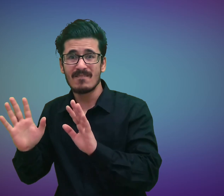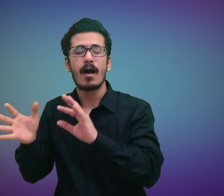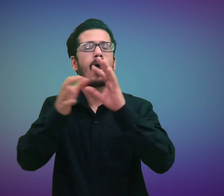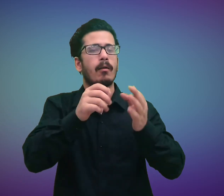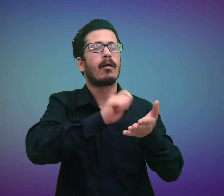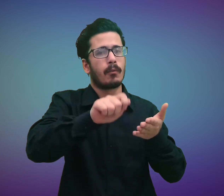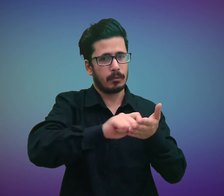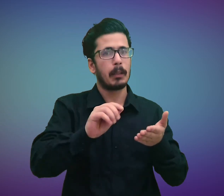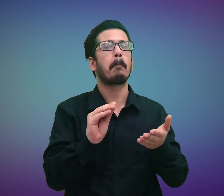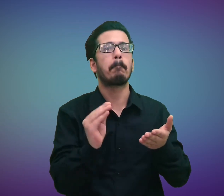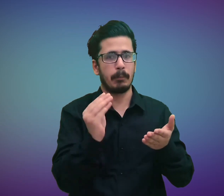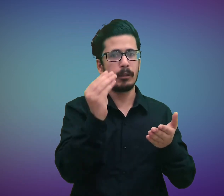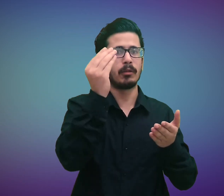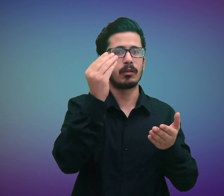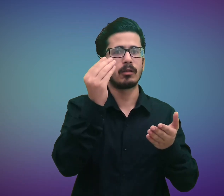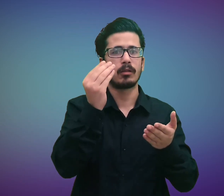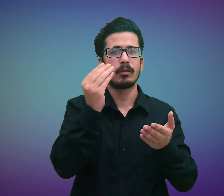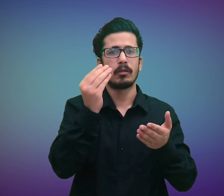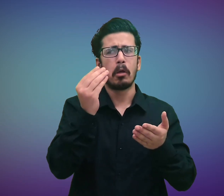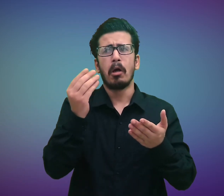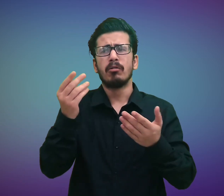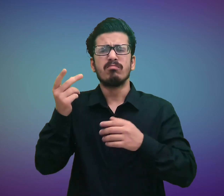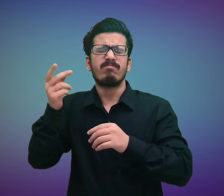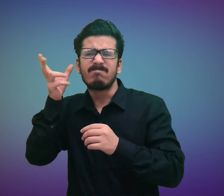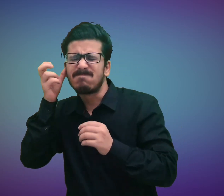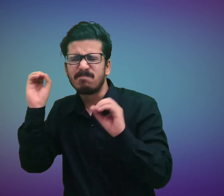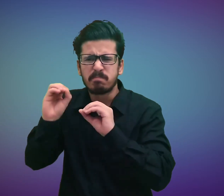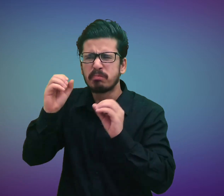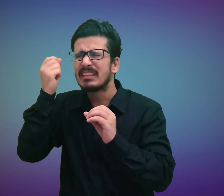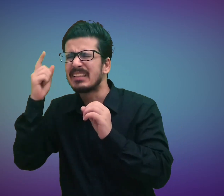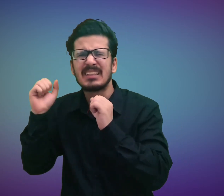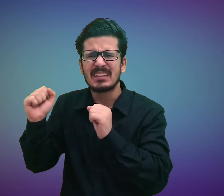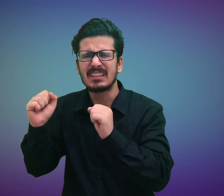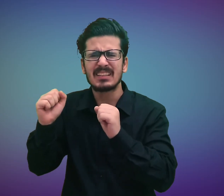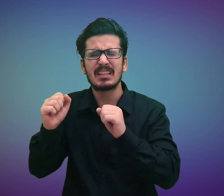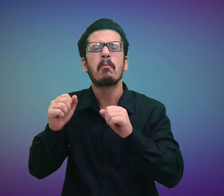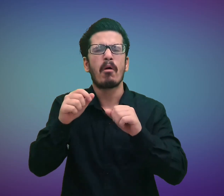There are linguistic difficulties that can occur with the degree of hearing loss that they experience.